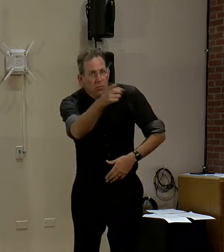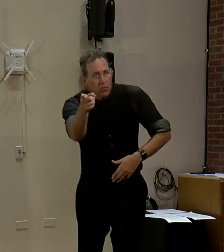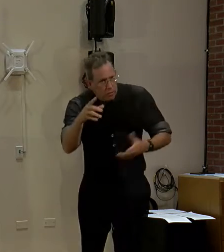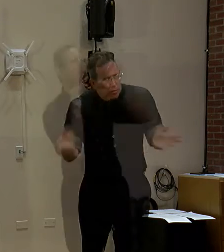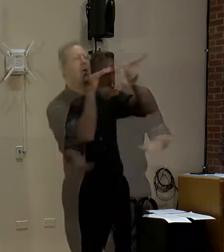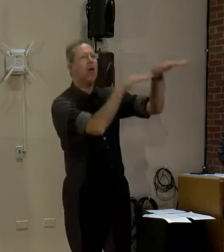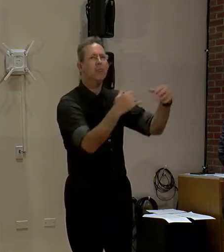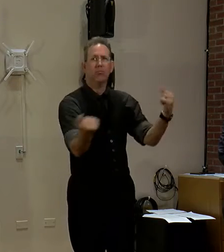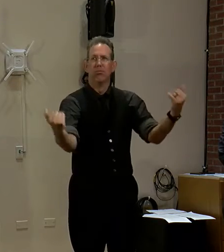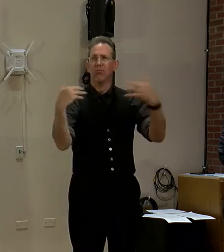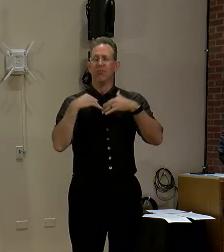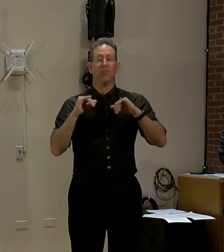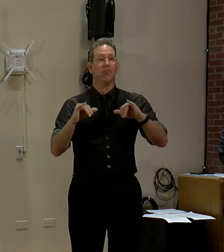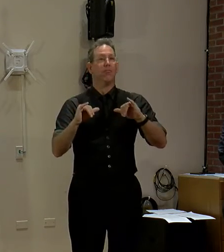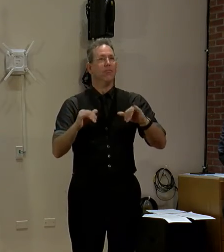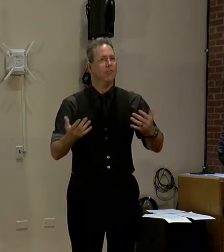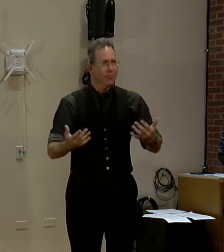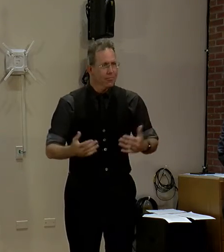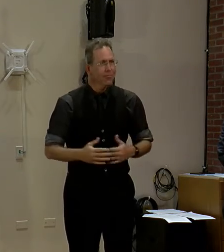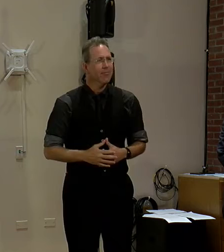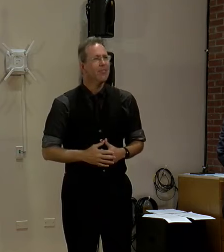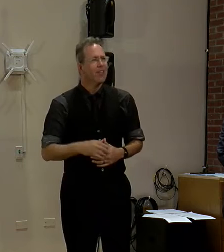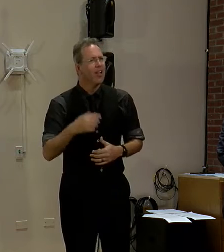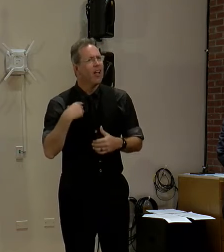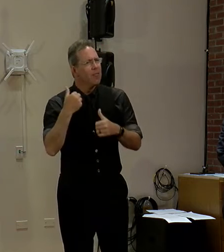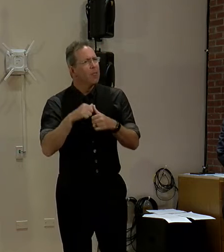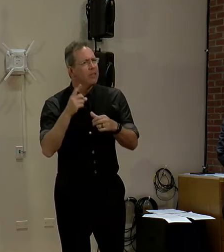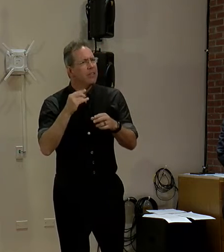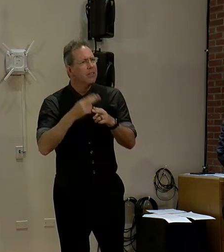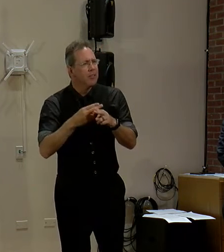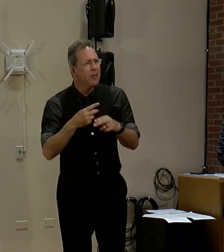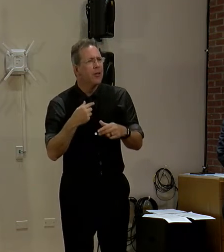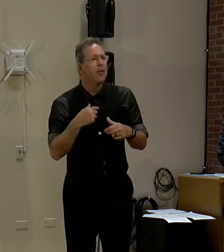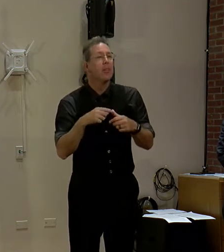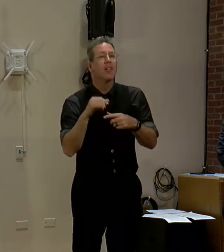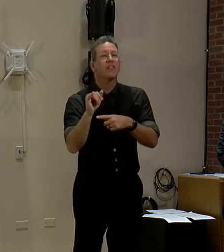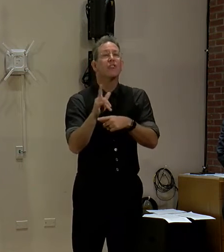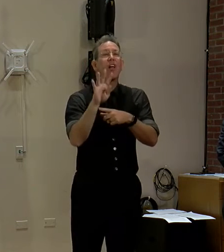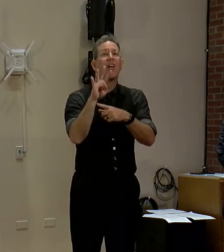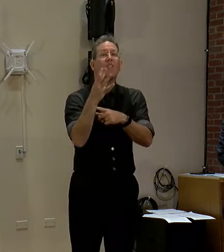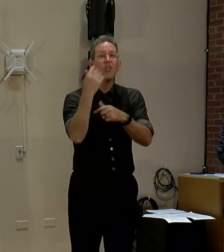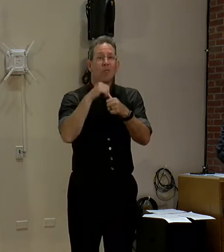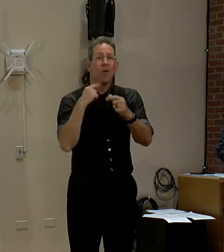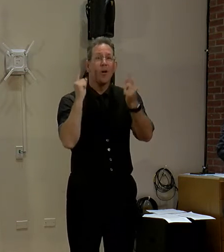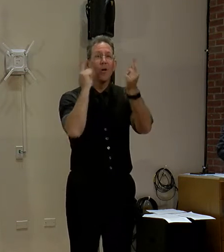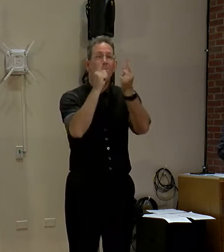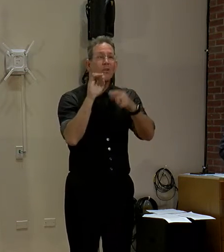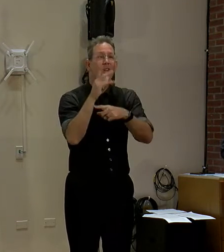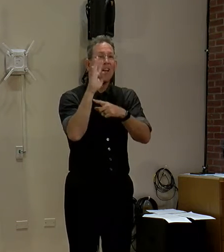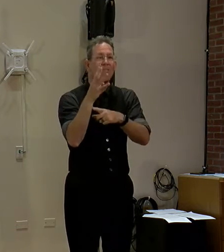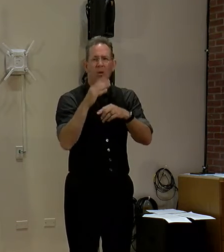their friends, their neighbors, their family, and get them to get their vaccinations so we can reach it sooner. We all need goals in life, and this was one that I thought was attainable, I